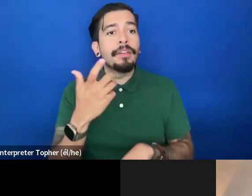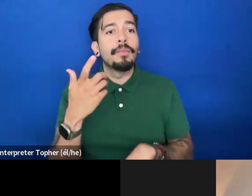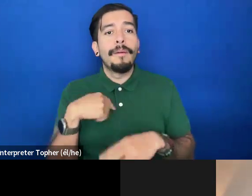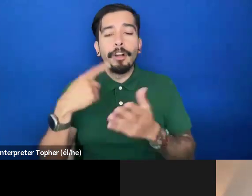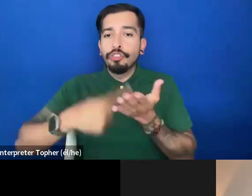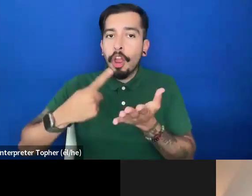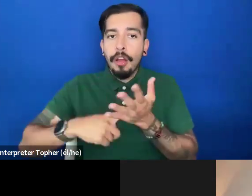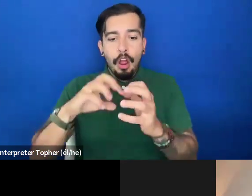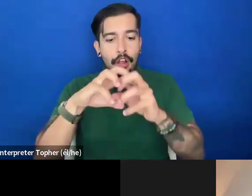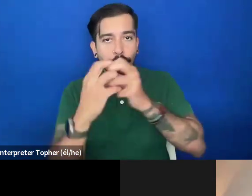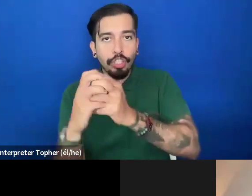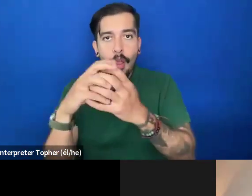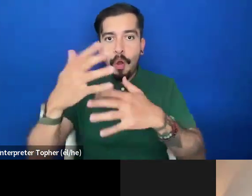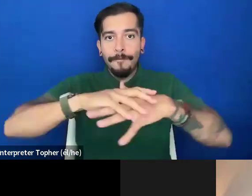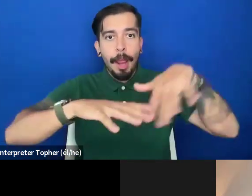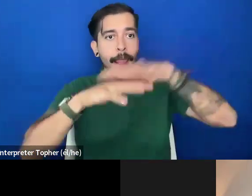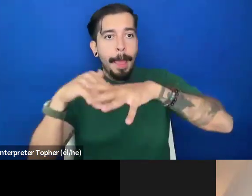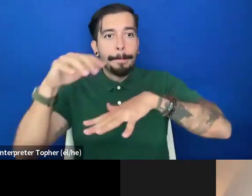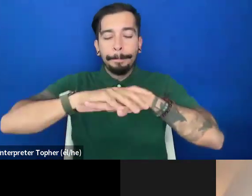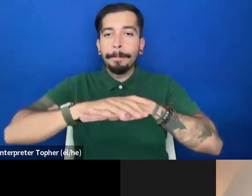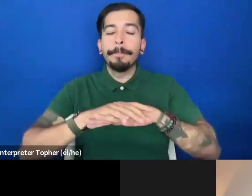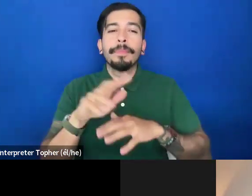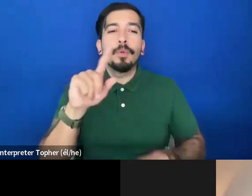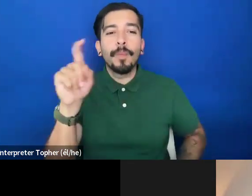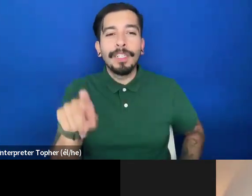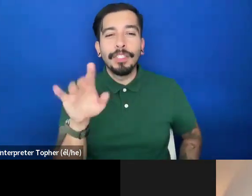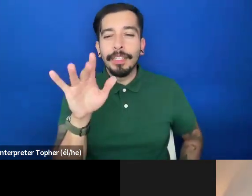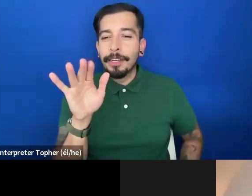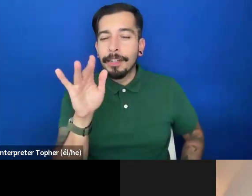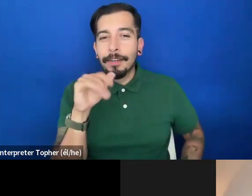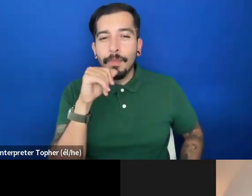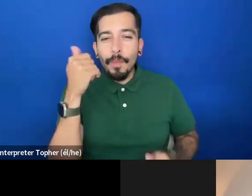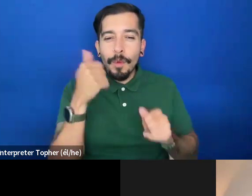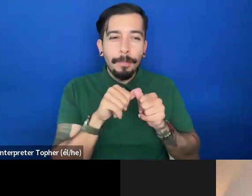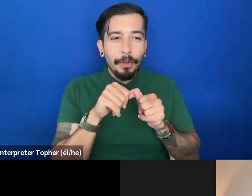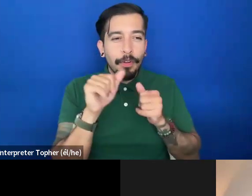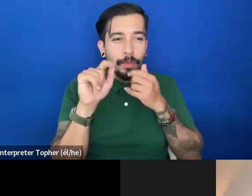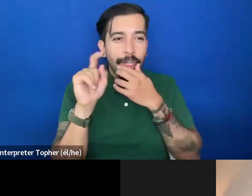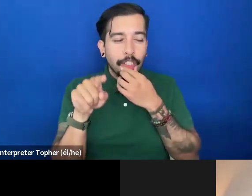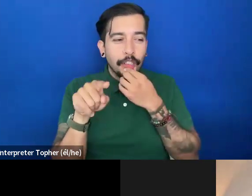the question, I don't remember the, exactly the way that the question was framed, but in my notes, 'cause I'm reading notes, and then,